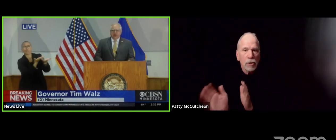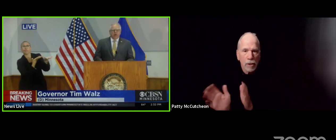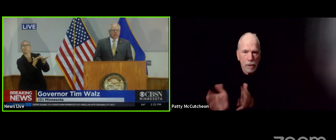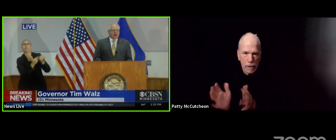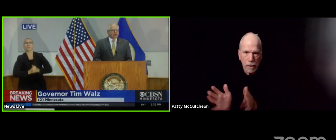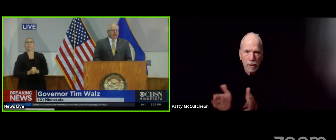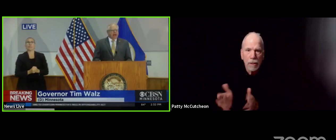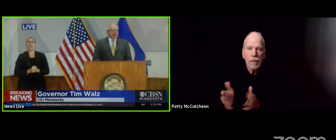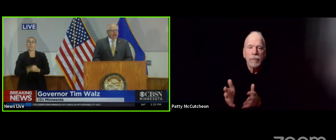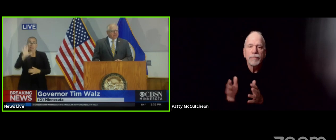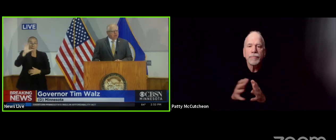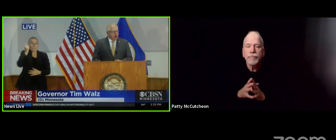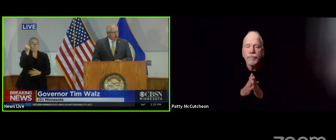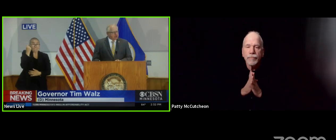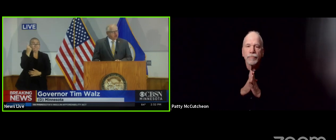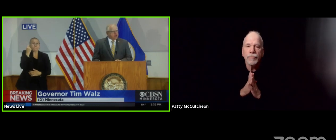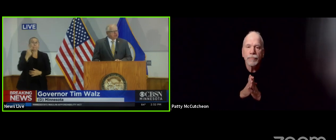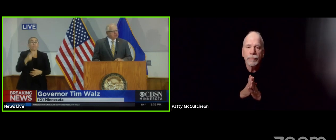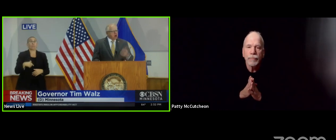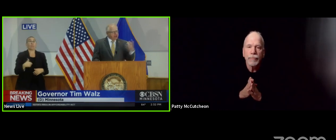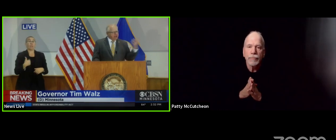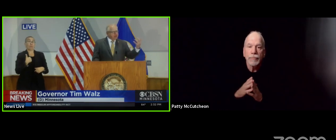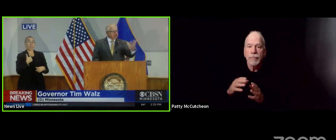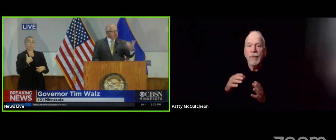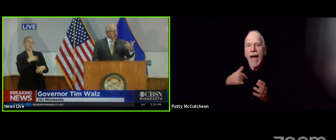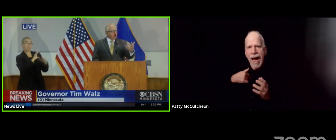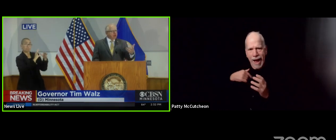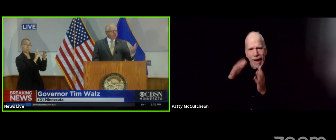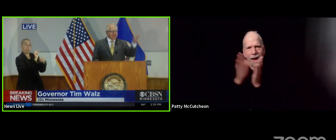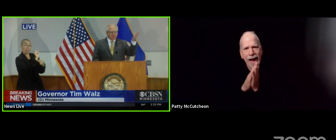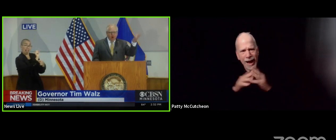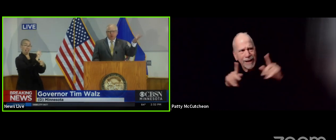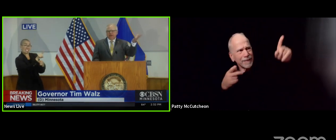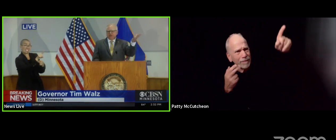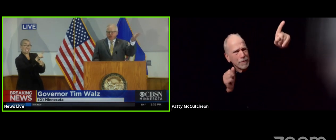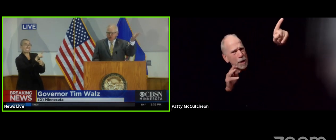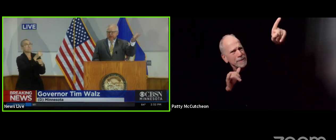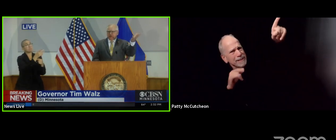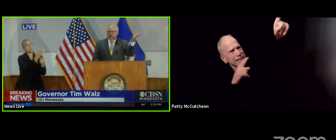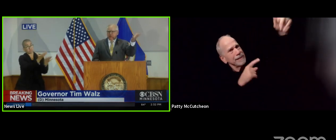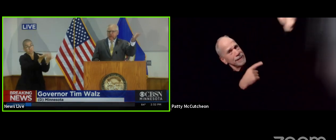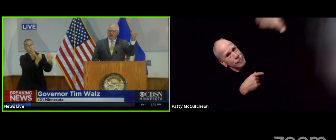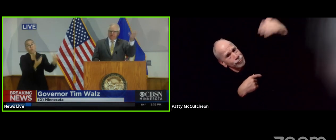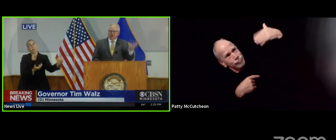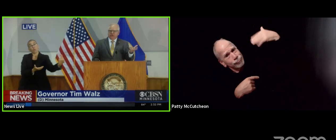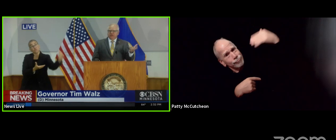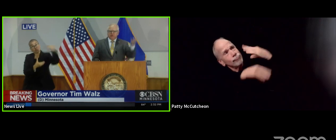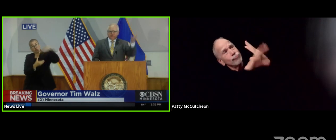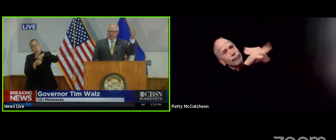I GO ABOUT IT, I ASKED THEM ALL TO JOIN US ON A CONFERENCE CALL, PHARMA IS THE TRADE GROUP, WHETHER